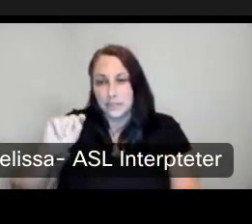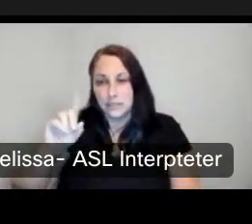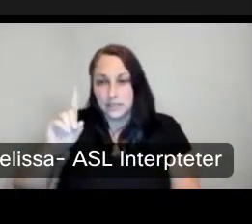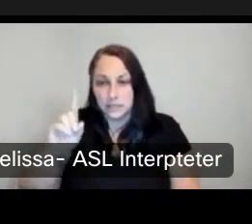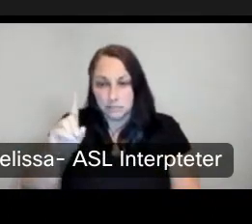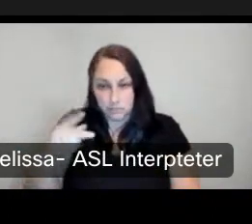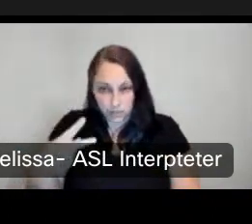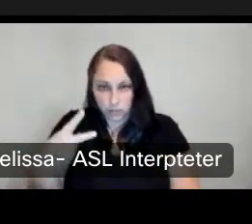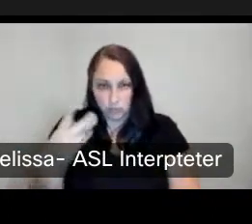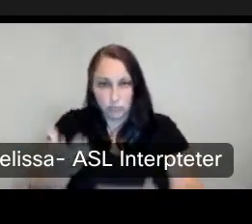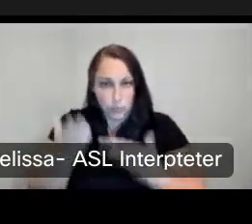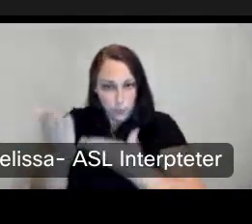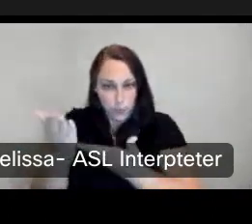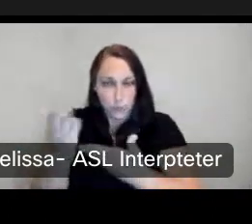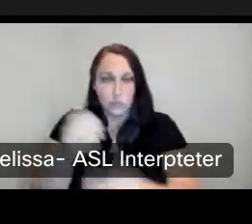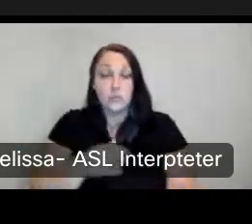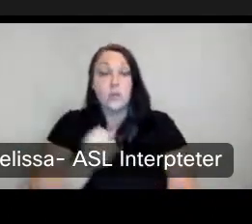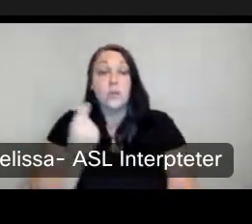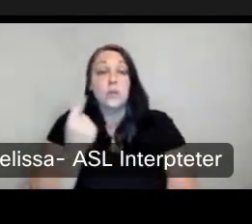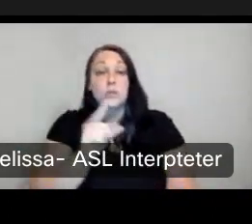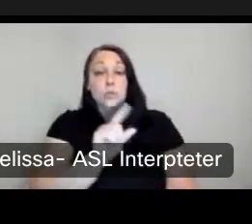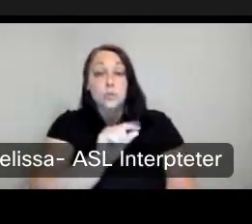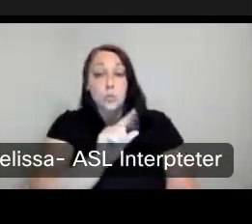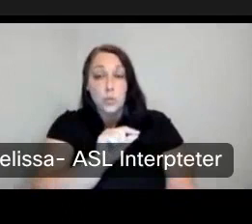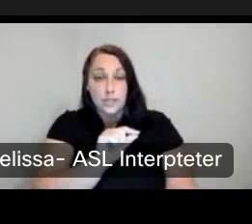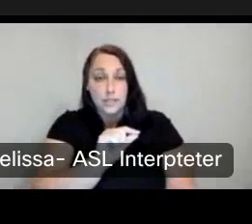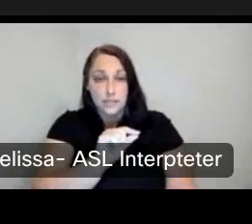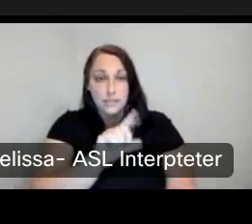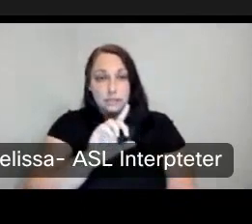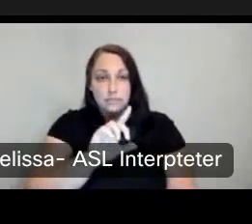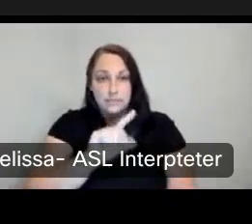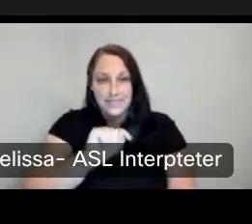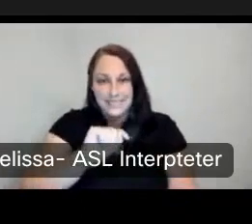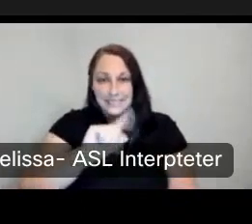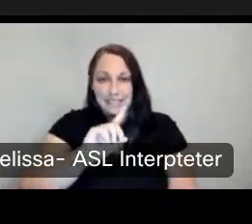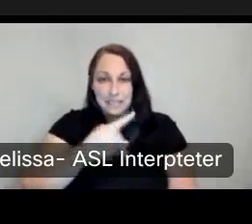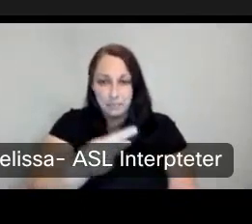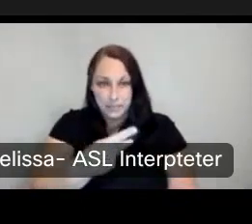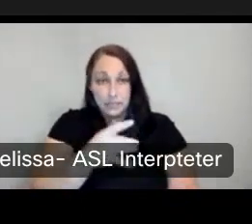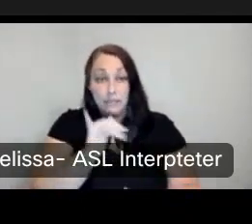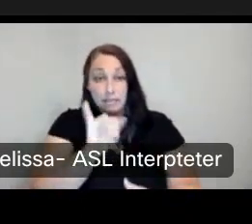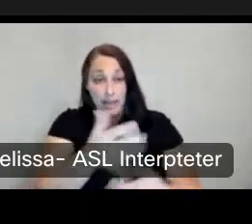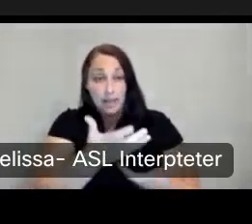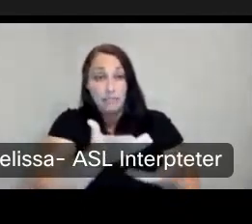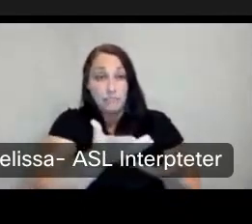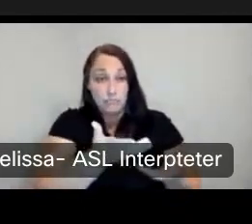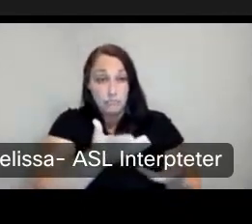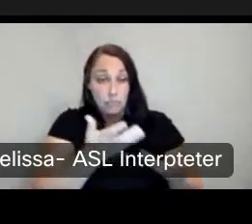um so in the 2020 TDP we took the recommendation and just did additional quantitative analysis